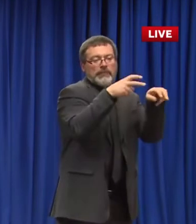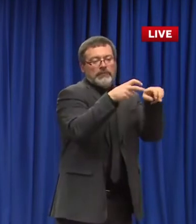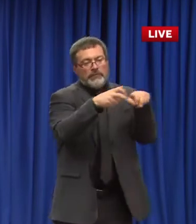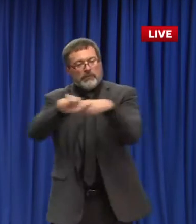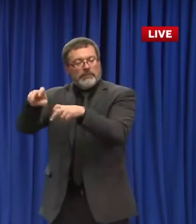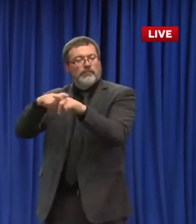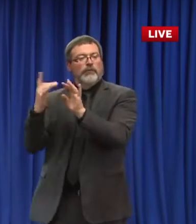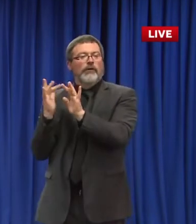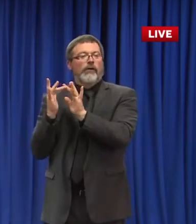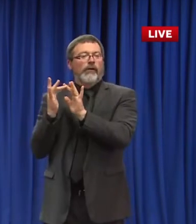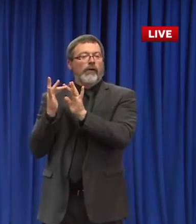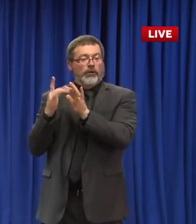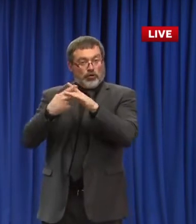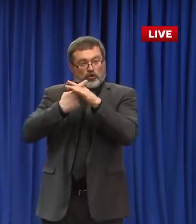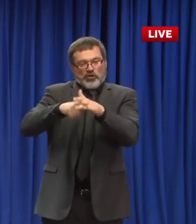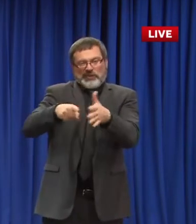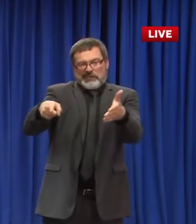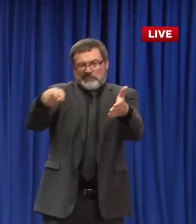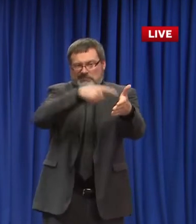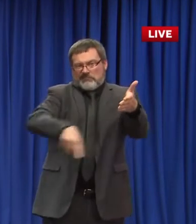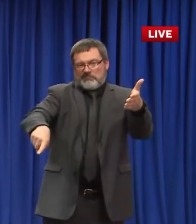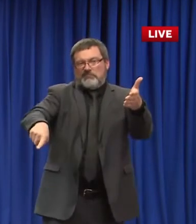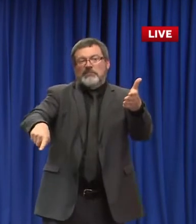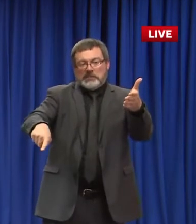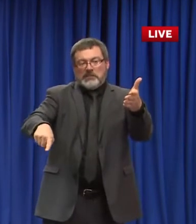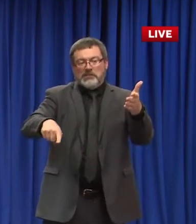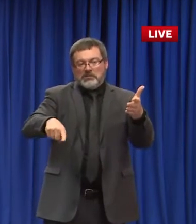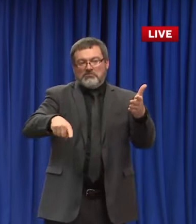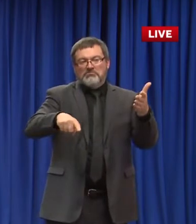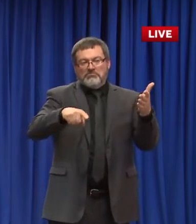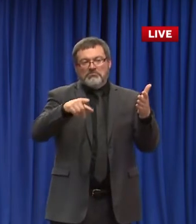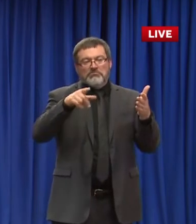BE OPERATIONAL NEXT WEEK? SO YOU TECHNICALLY CAN’T DO IT TODAY, BUT WE’RE ANNOUNCING THAT NEXT WEEK.